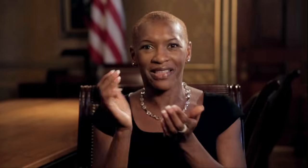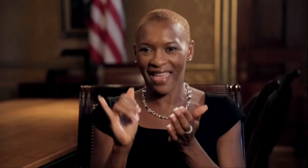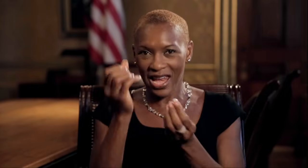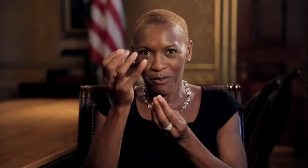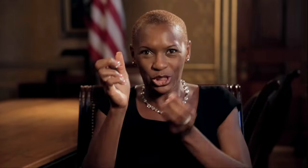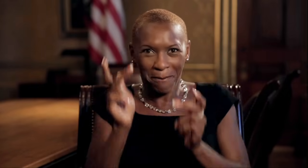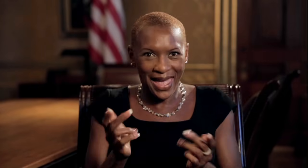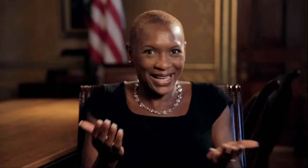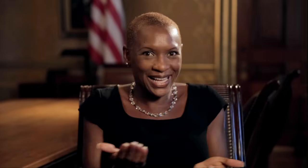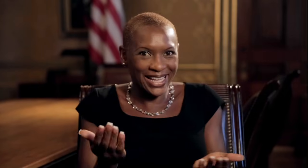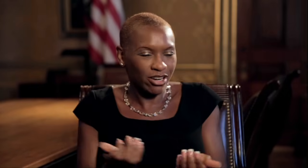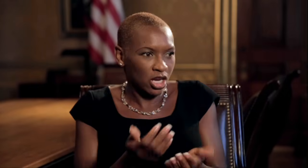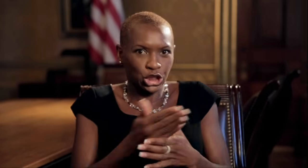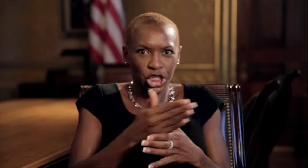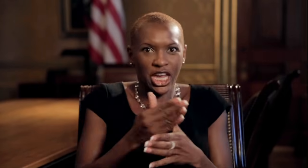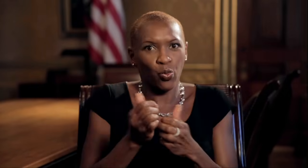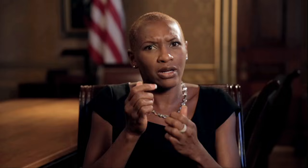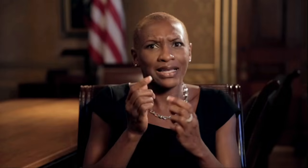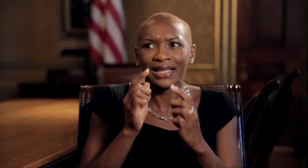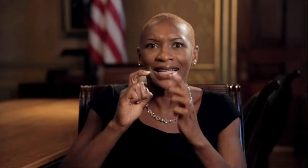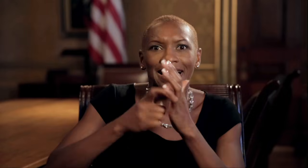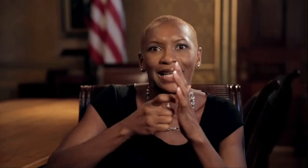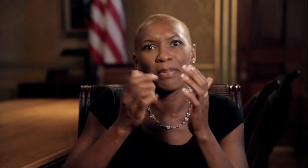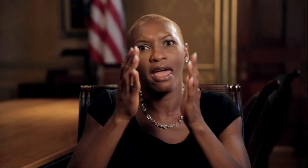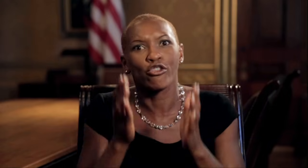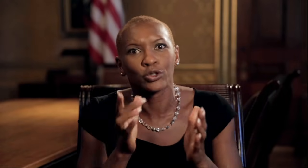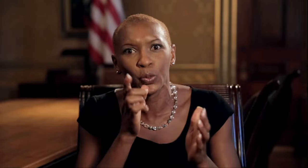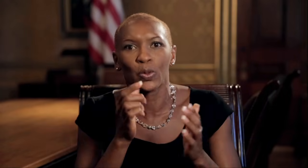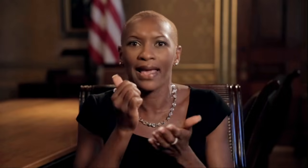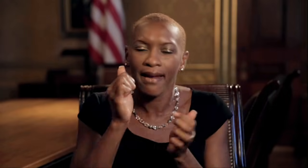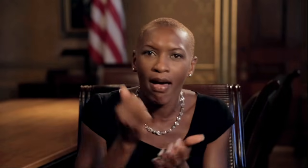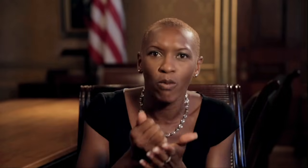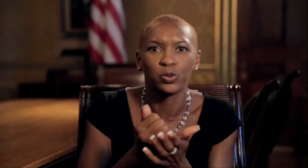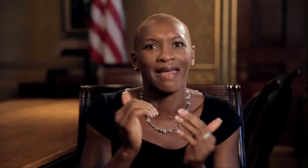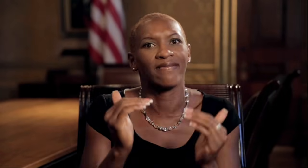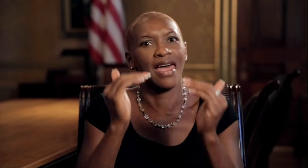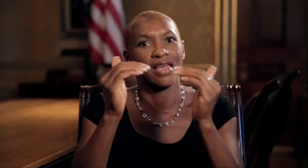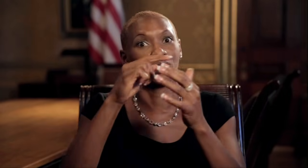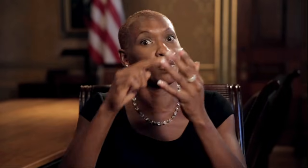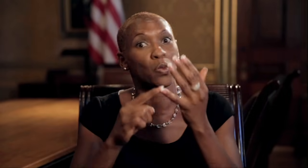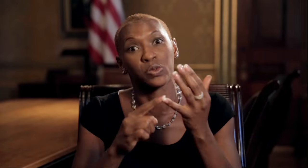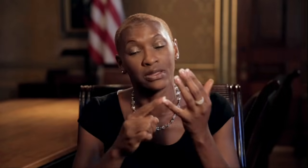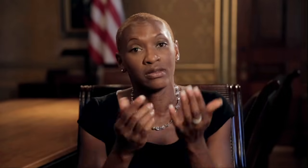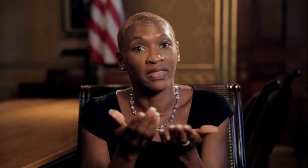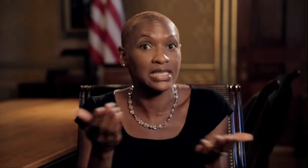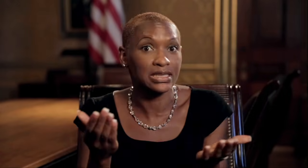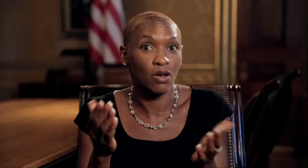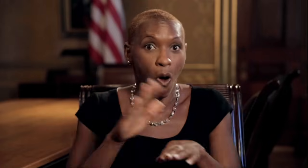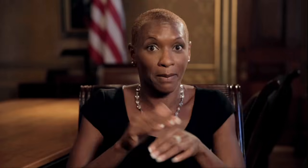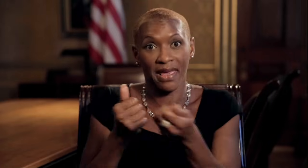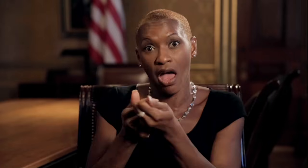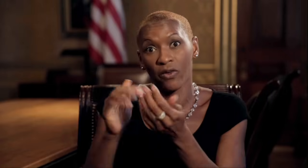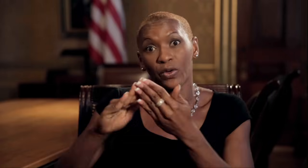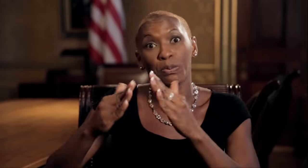and to bring that information back here. I then share it with key players who can help to advance those things on